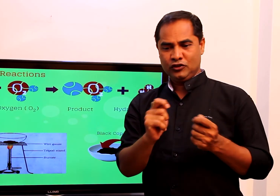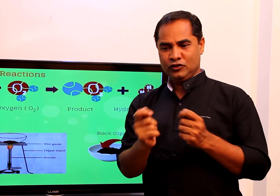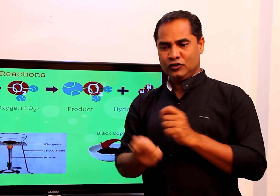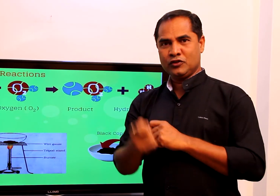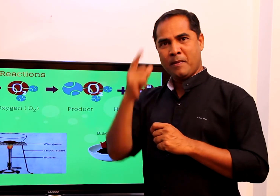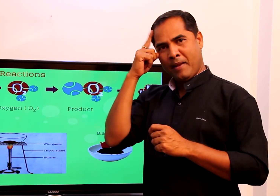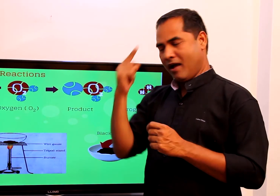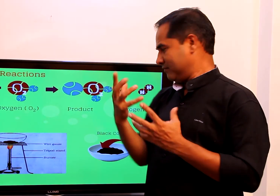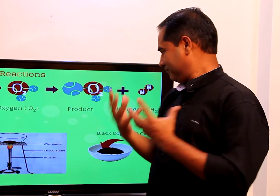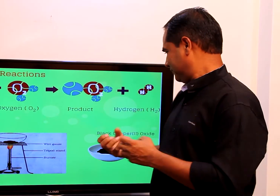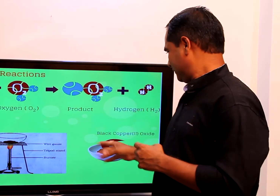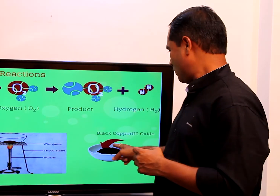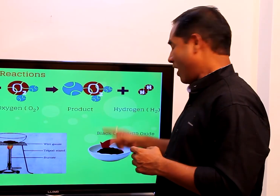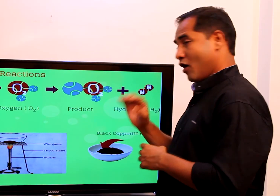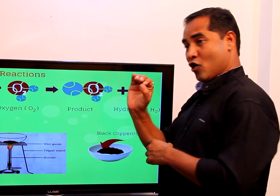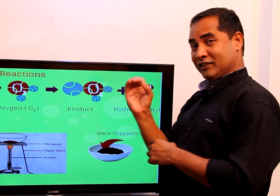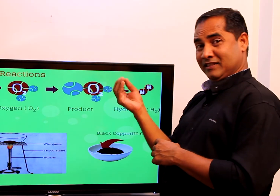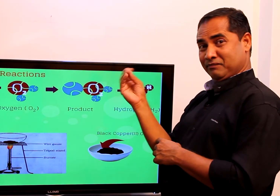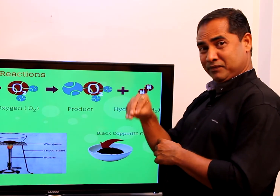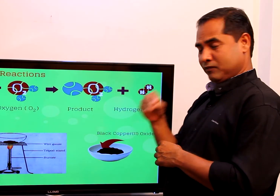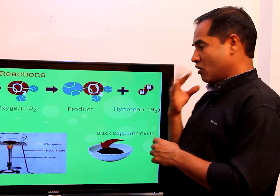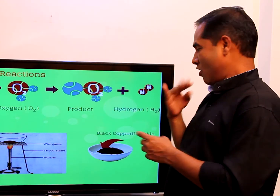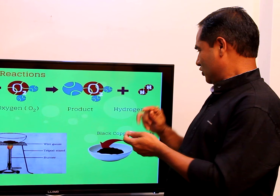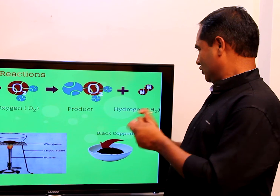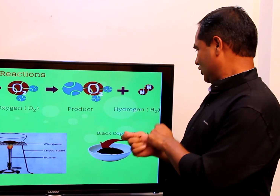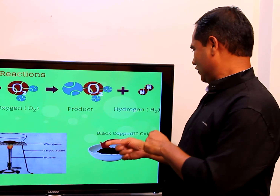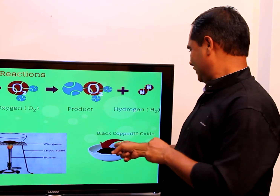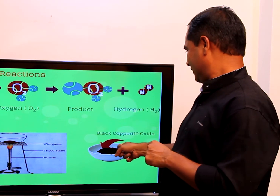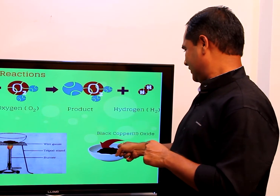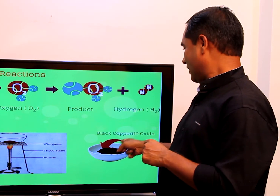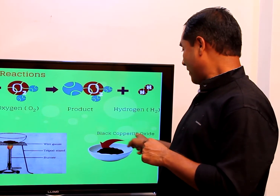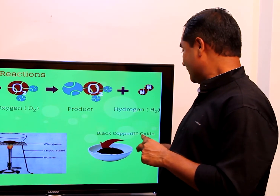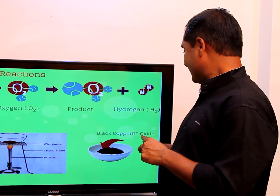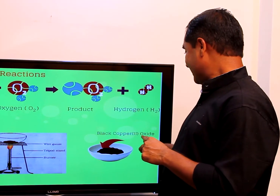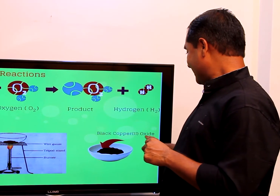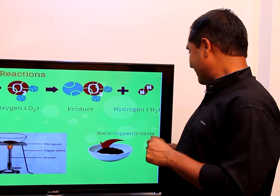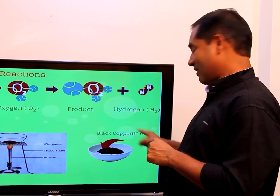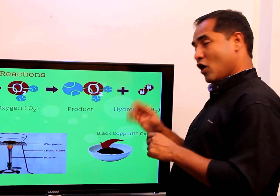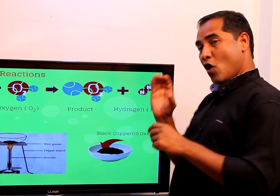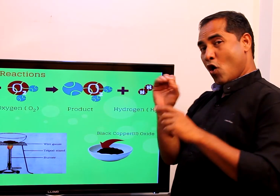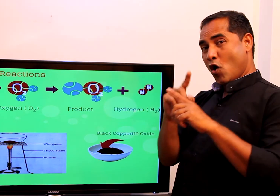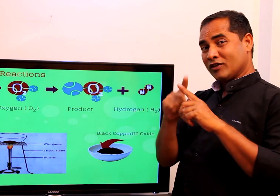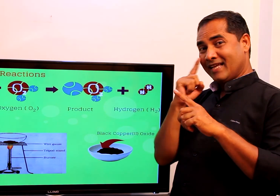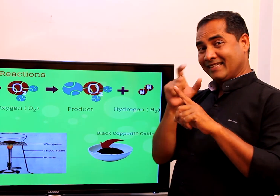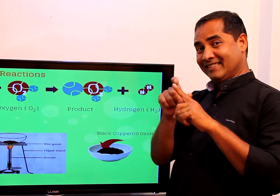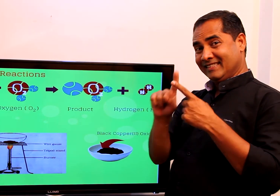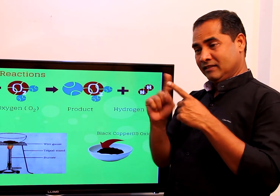Originally the copper color is something orange and reddish it changes into black